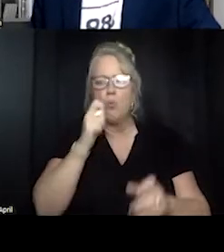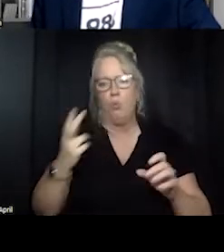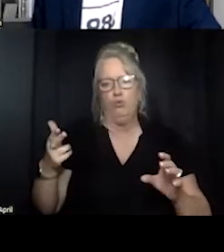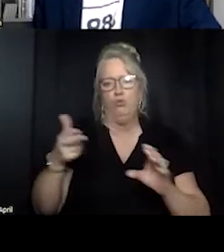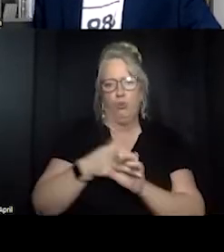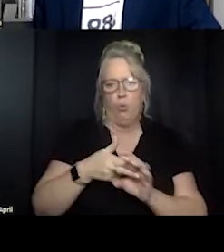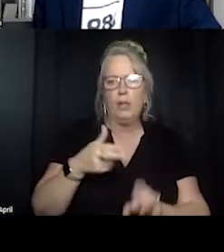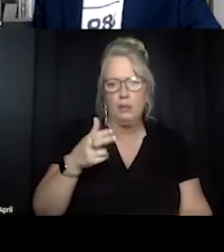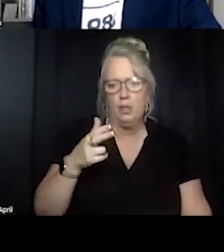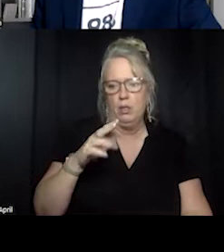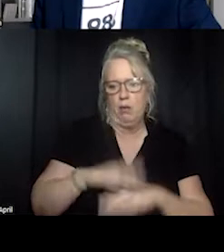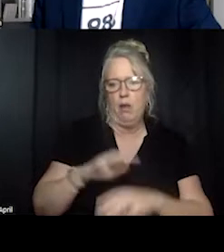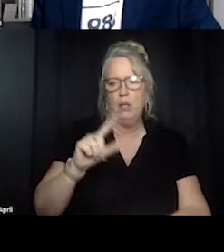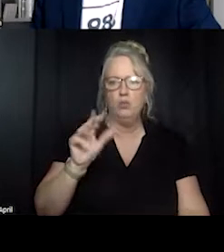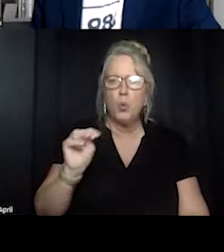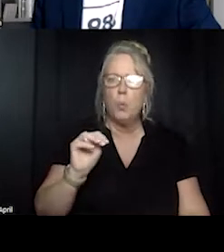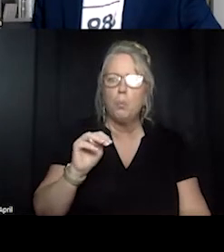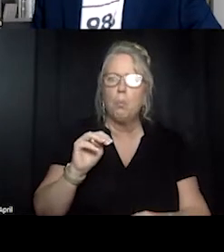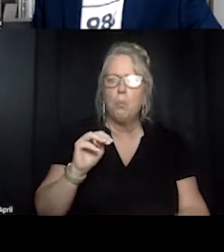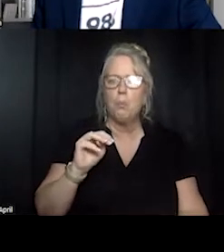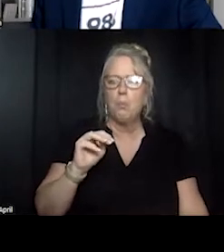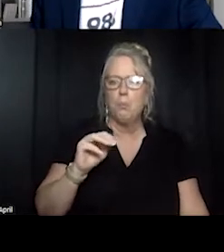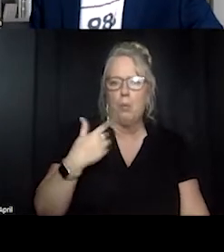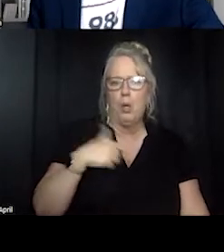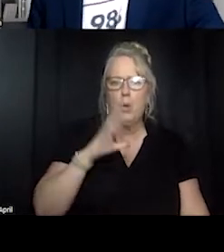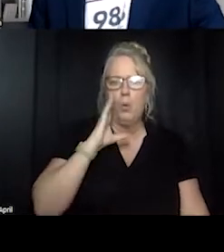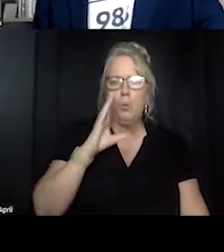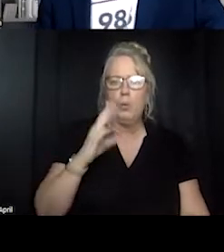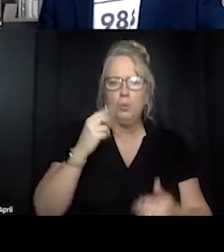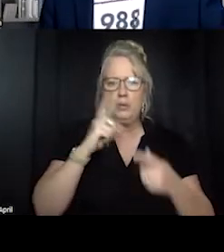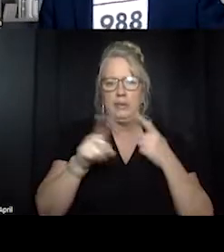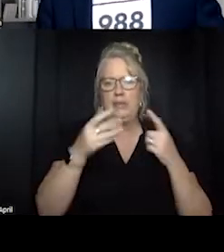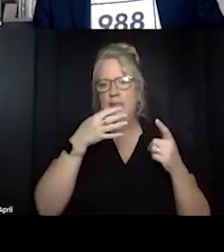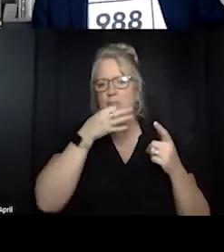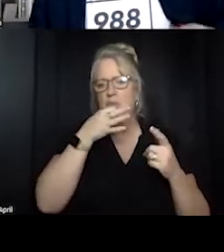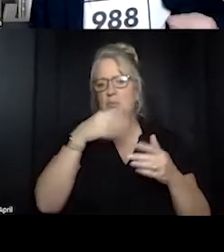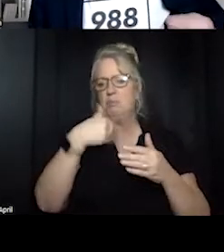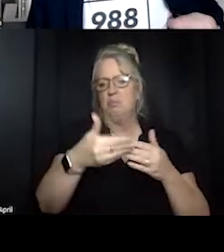ON ZOOM. BUT WE WILL LOOK TO, TO BREAK THAT COMING UP. WE WILL TELL MORE ABOUT THAT IN A MOMENT.